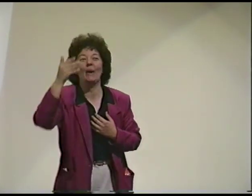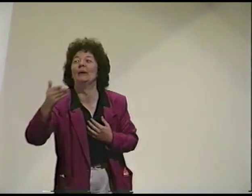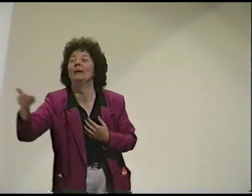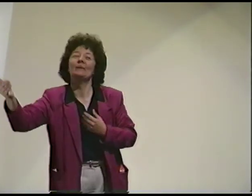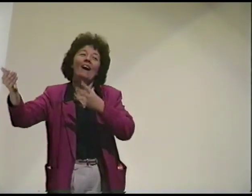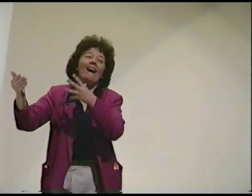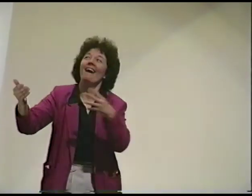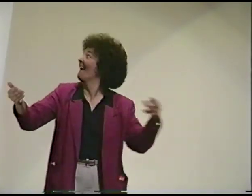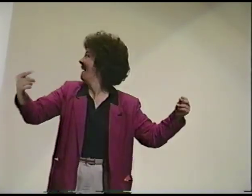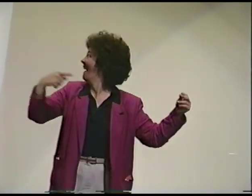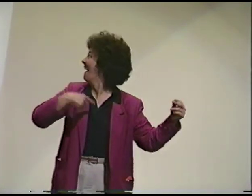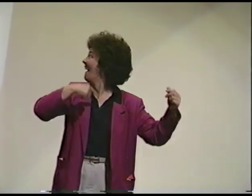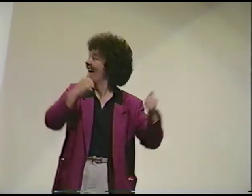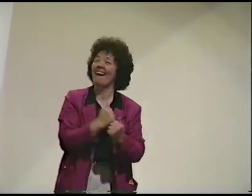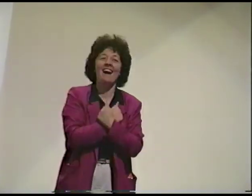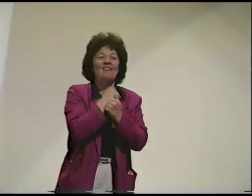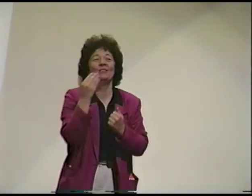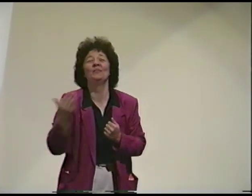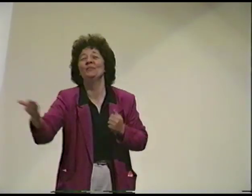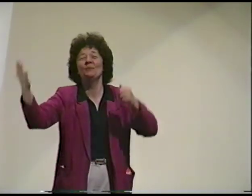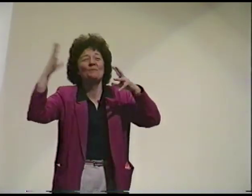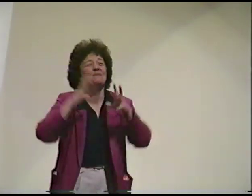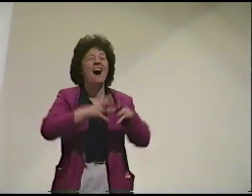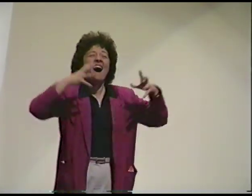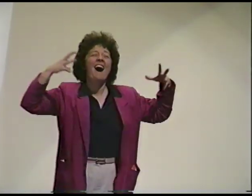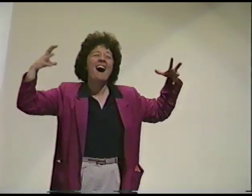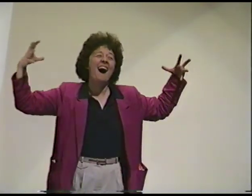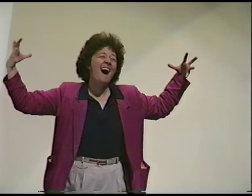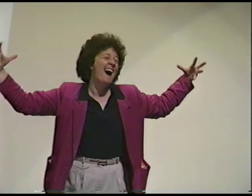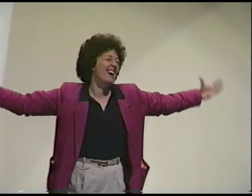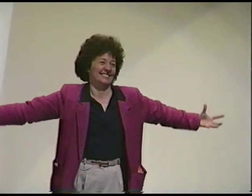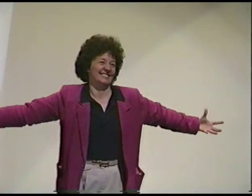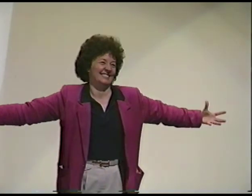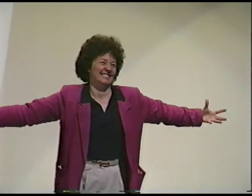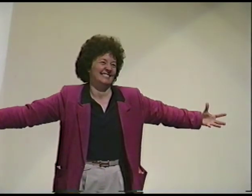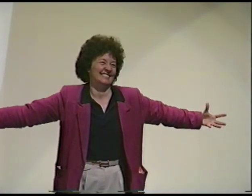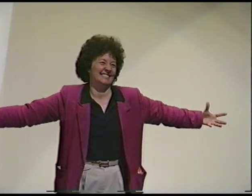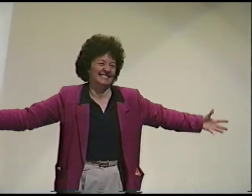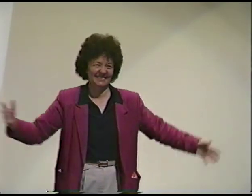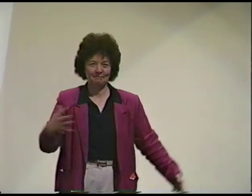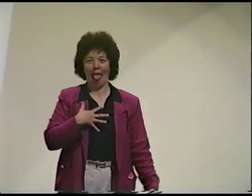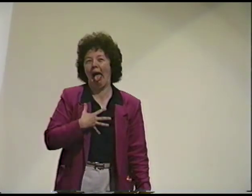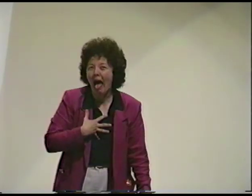For you and I love you much, much, much.